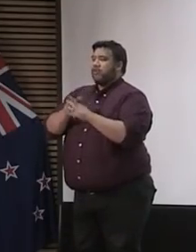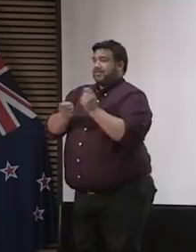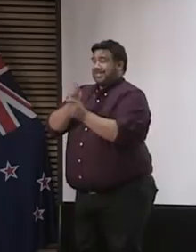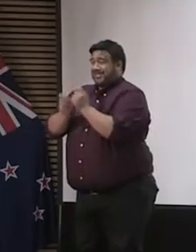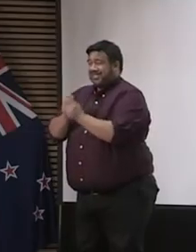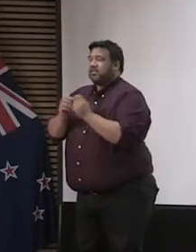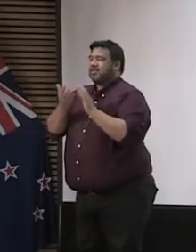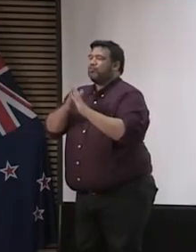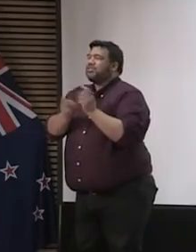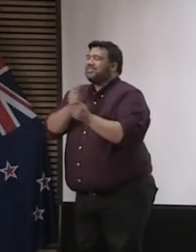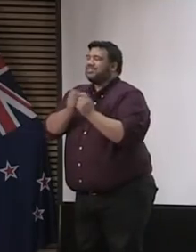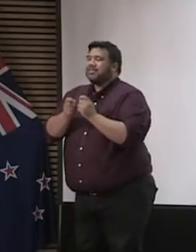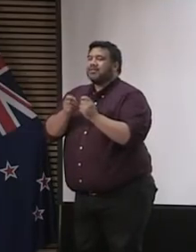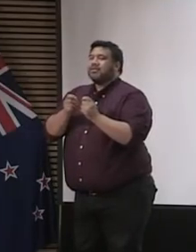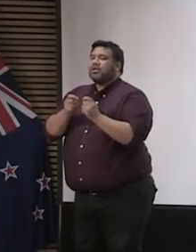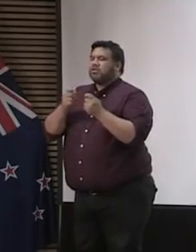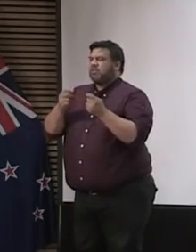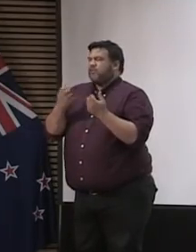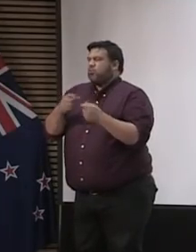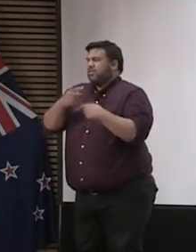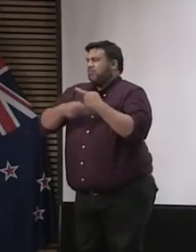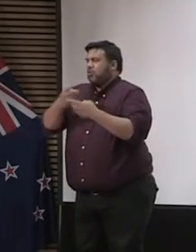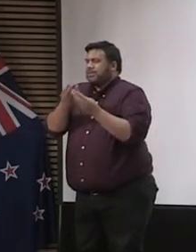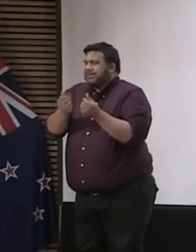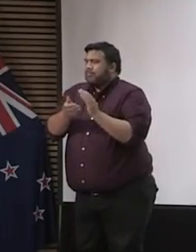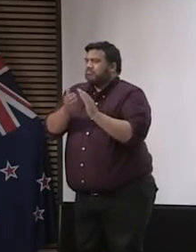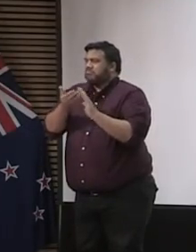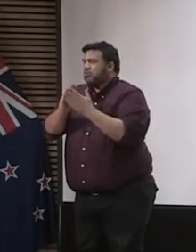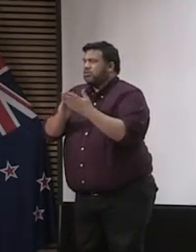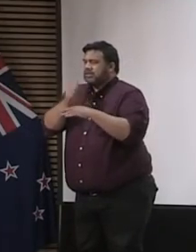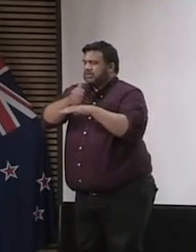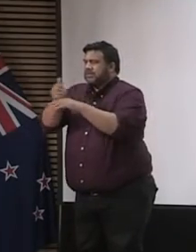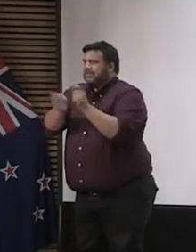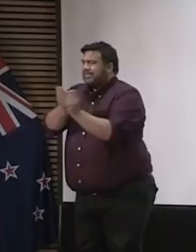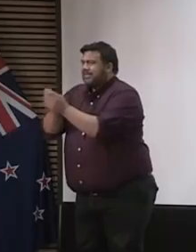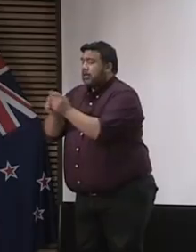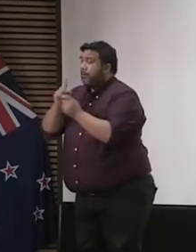but focusedon groups for example, healthcare workers and otheressential workers becausethose